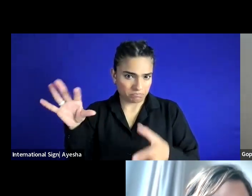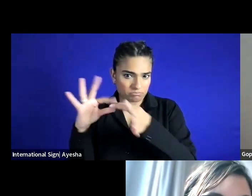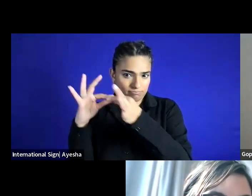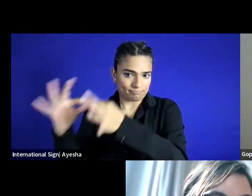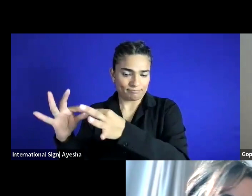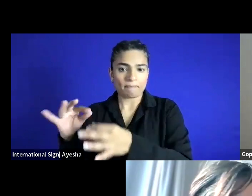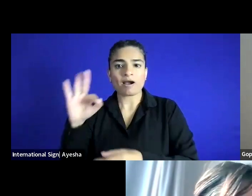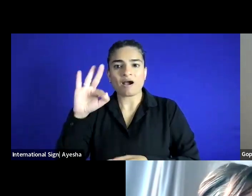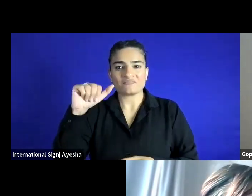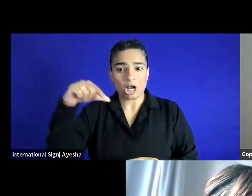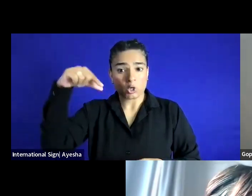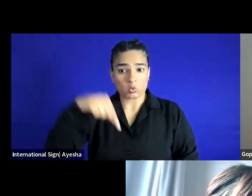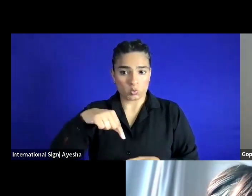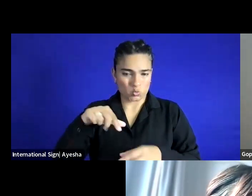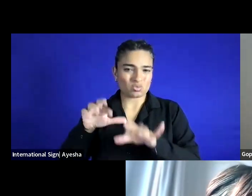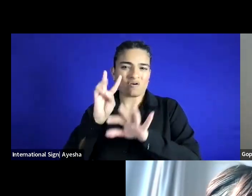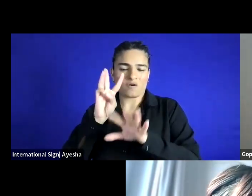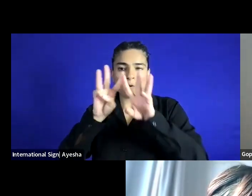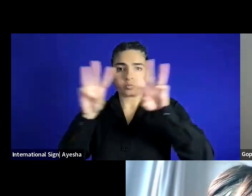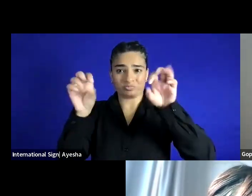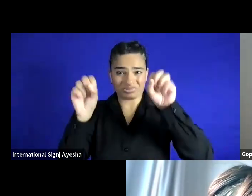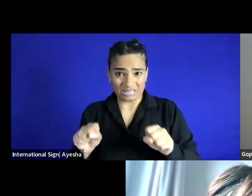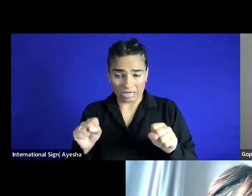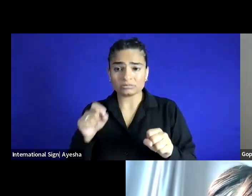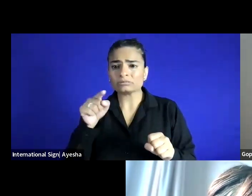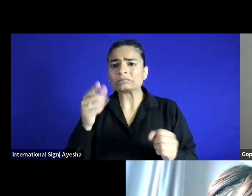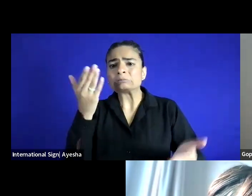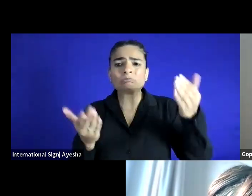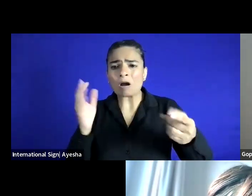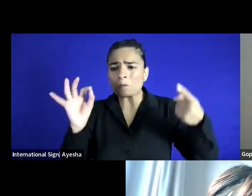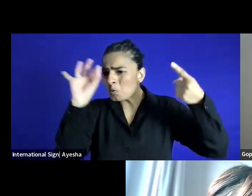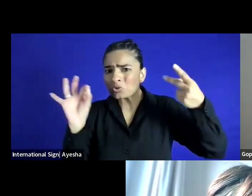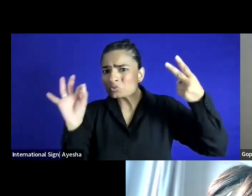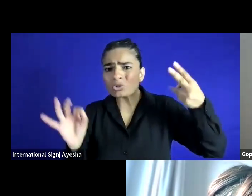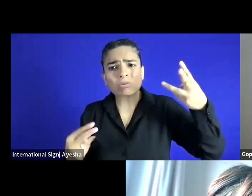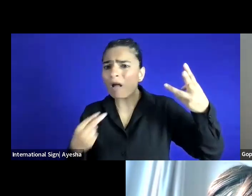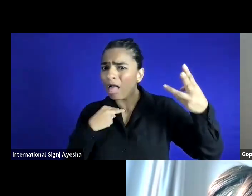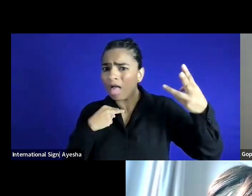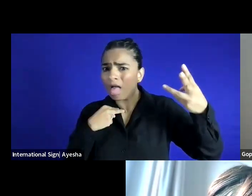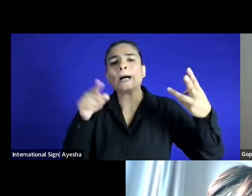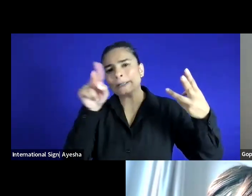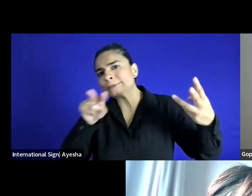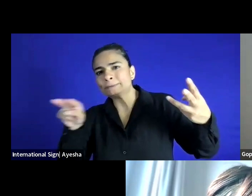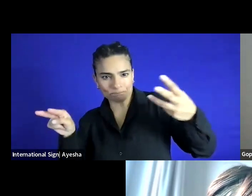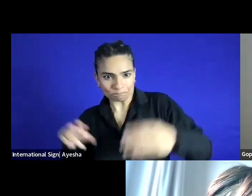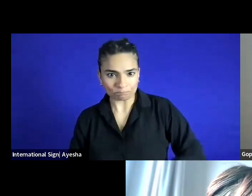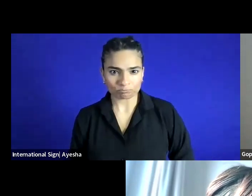If you don't see the answer to your question there, we're working on updating the FAQs almost on a daily basis.